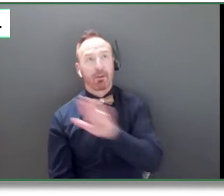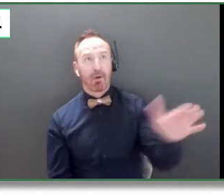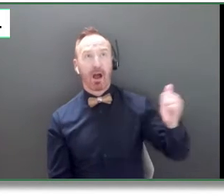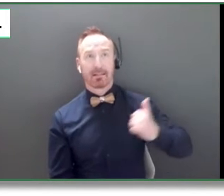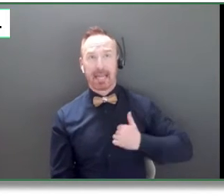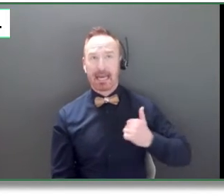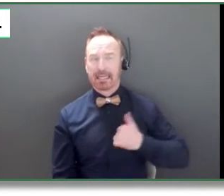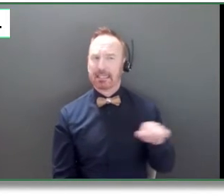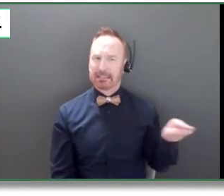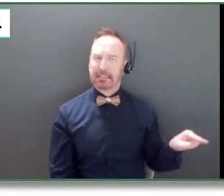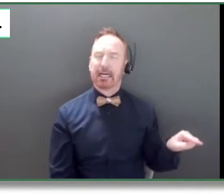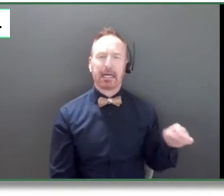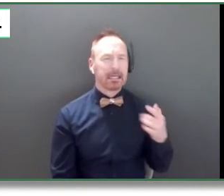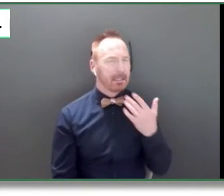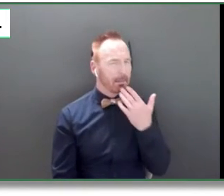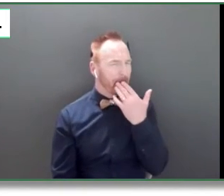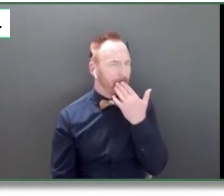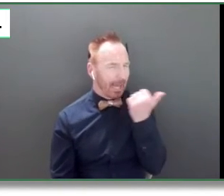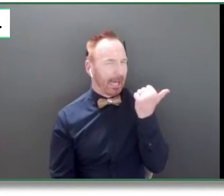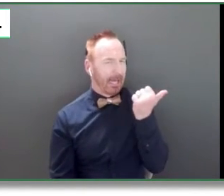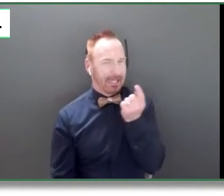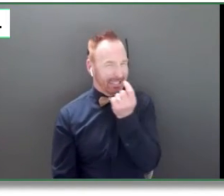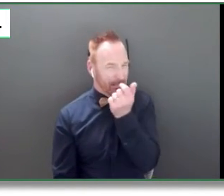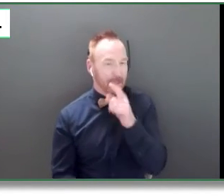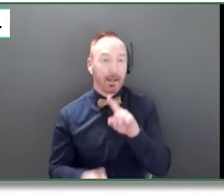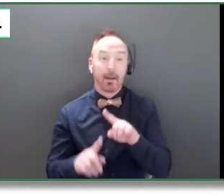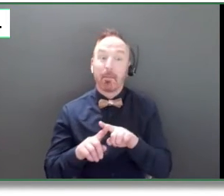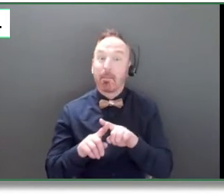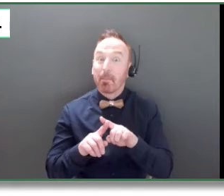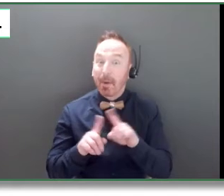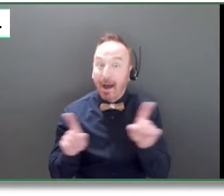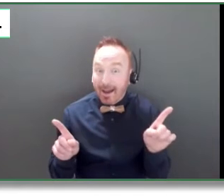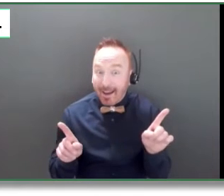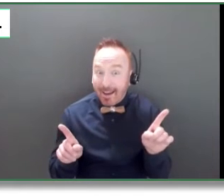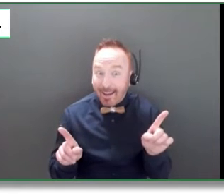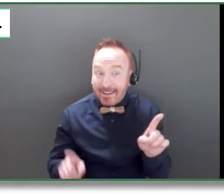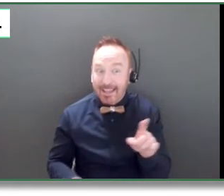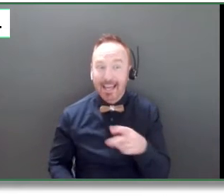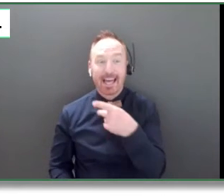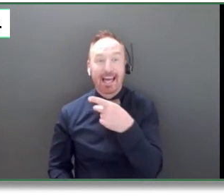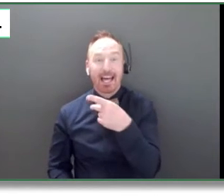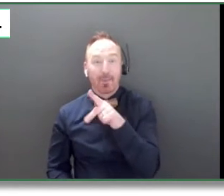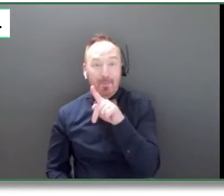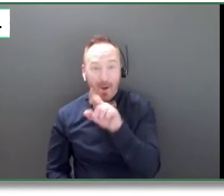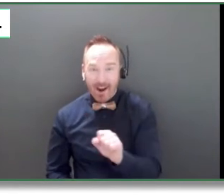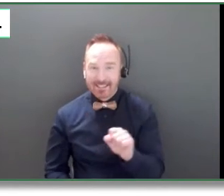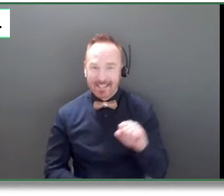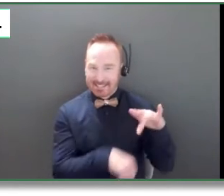However I still have so many more to explore so uh